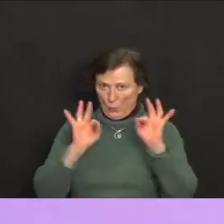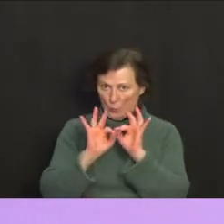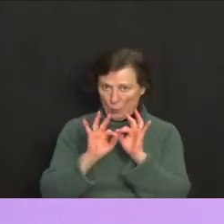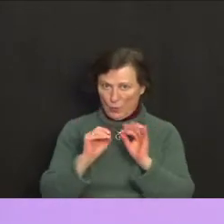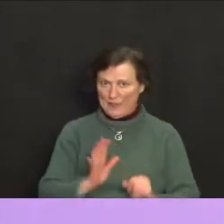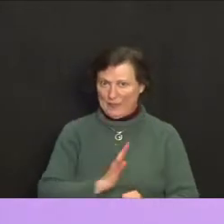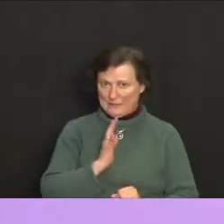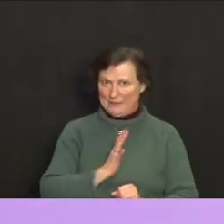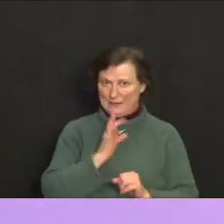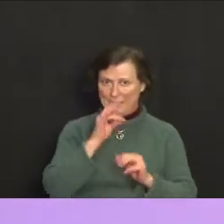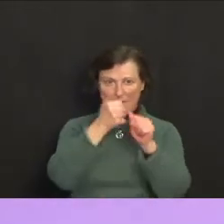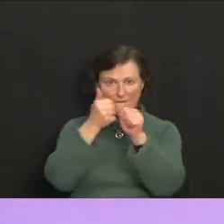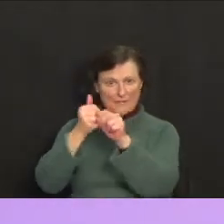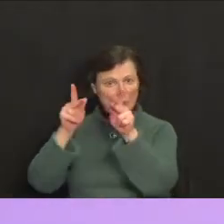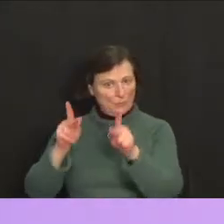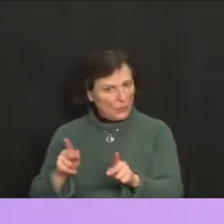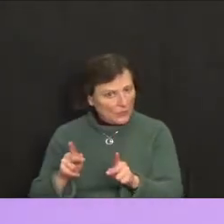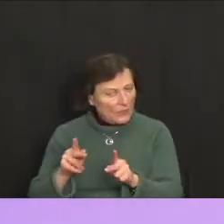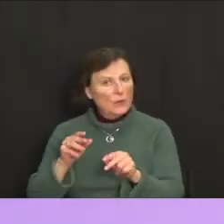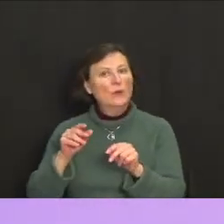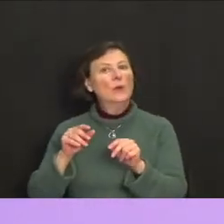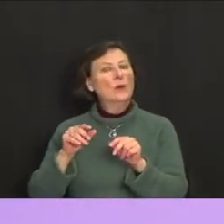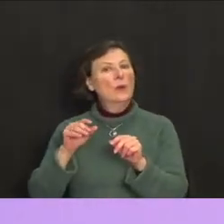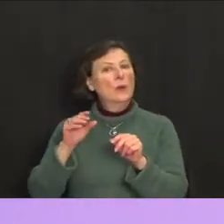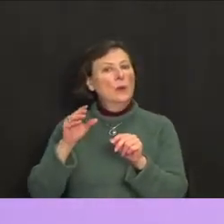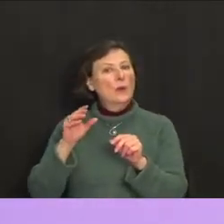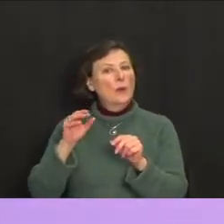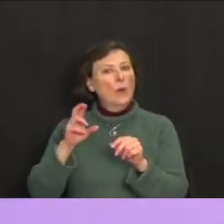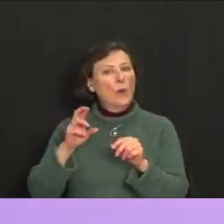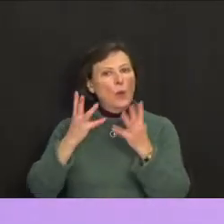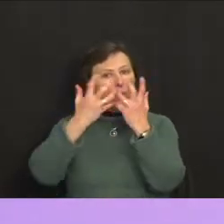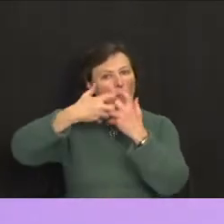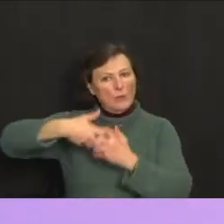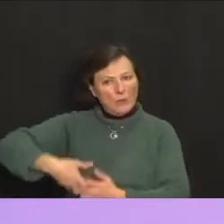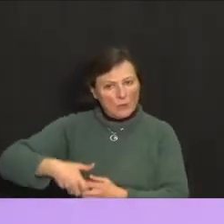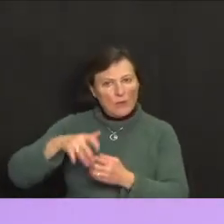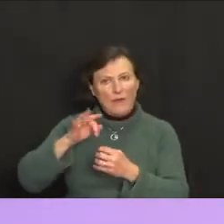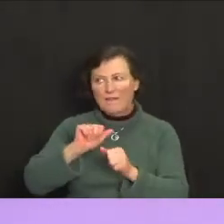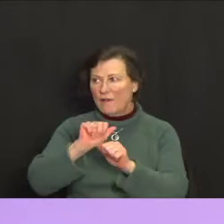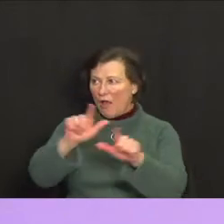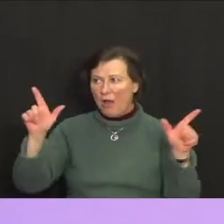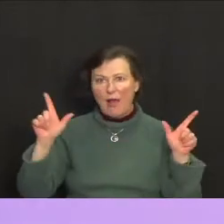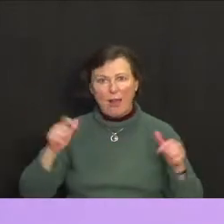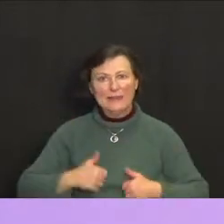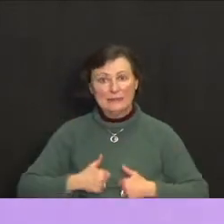or for the interdependent web of all existence of which we are a part?